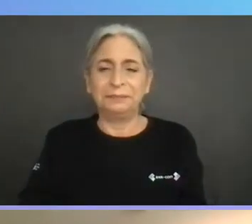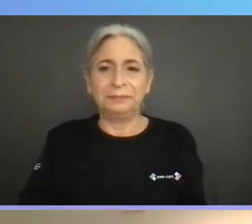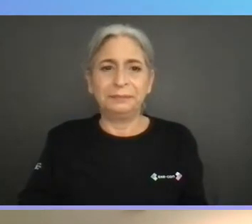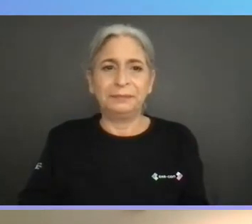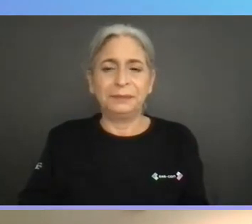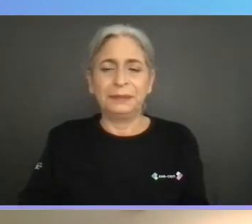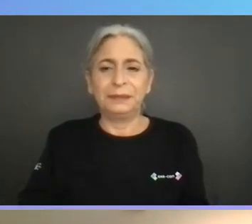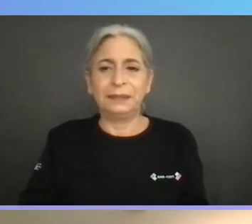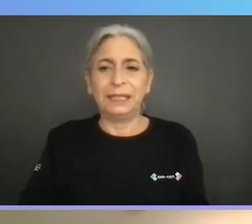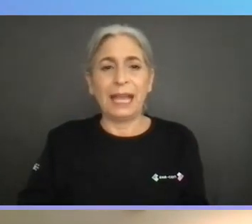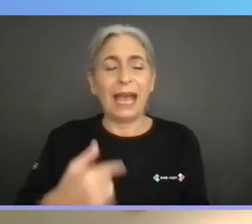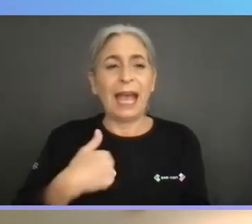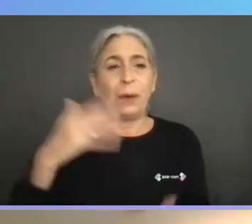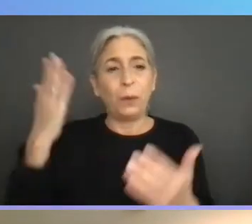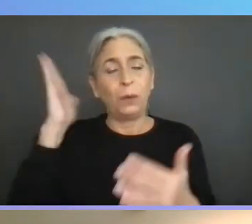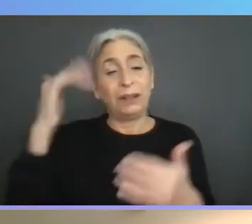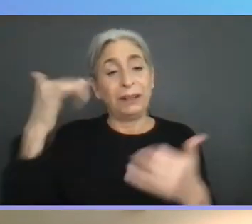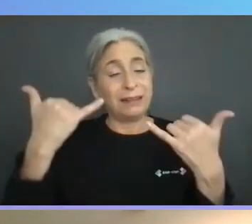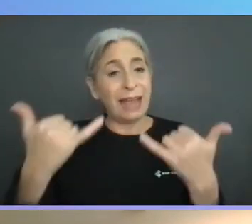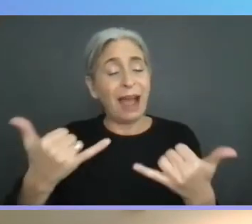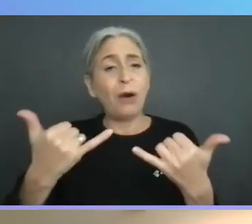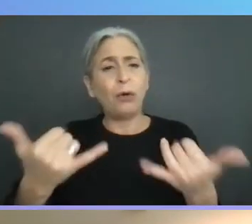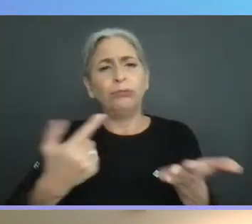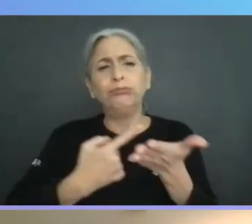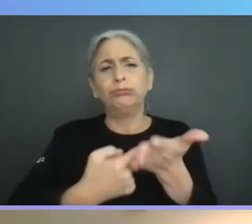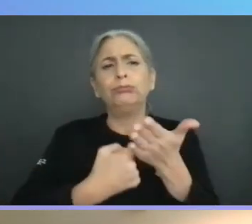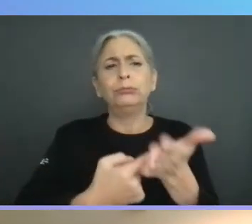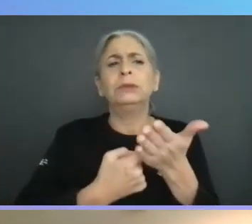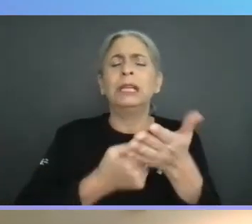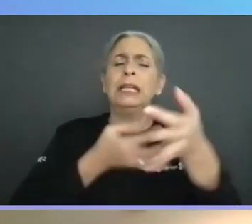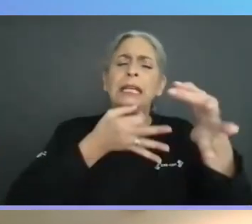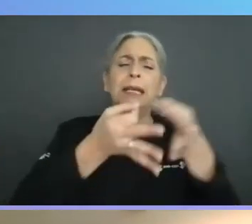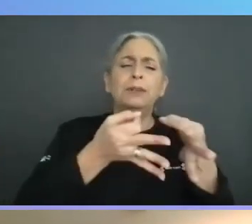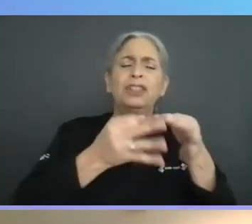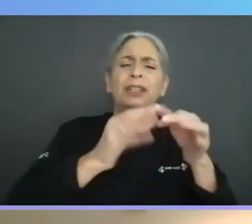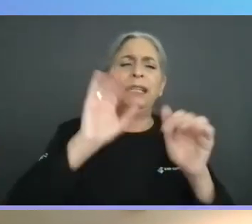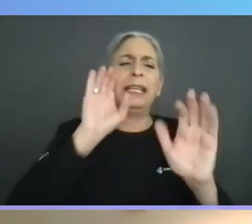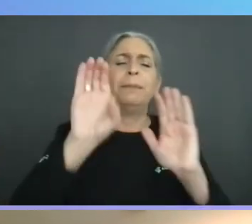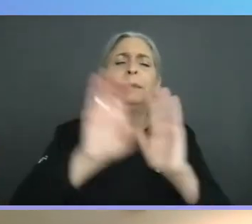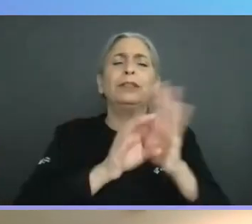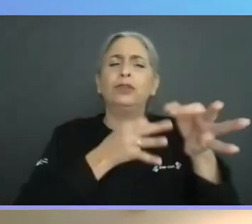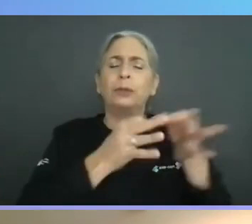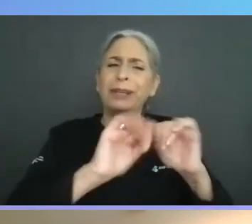more about how an image can be described and there is a, uh, an